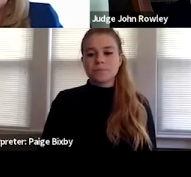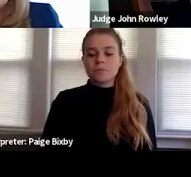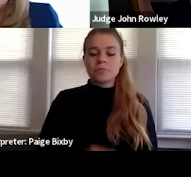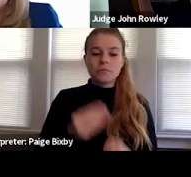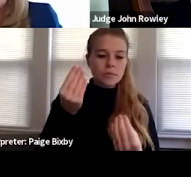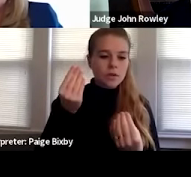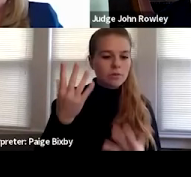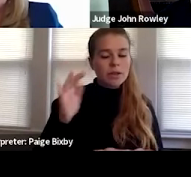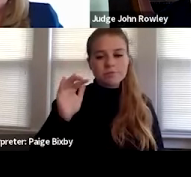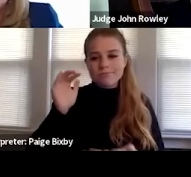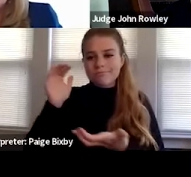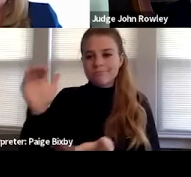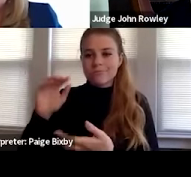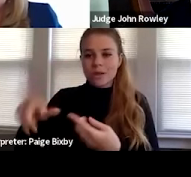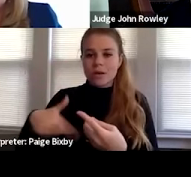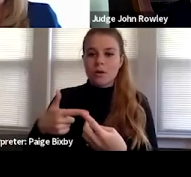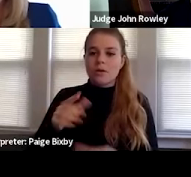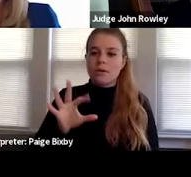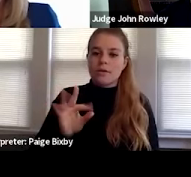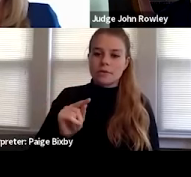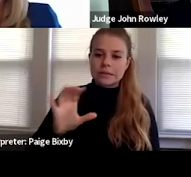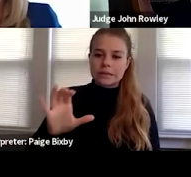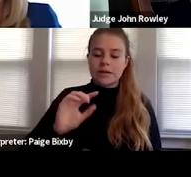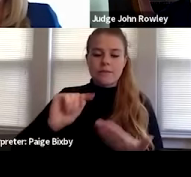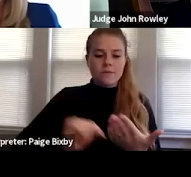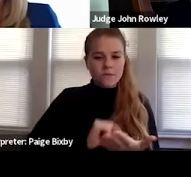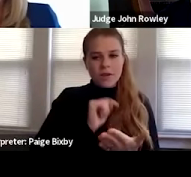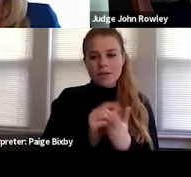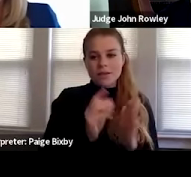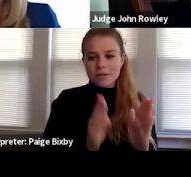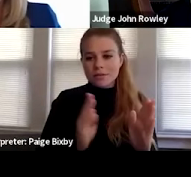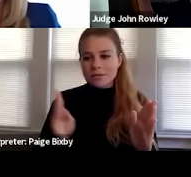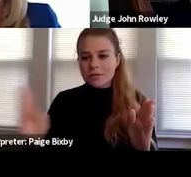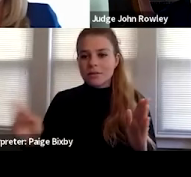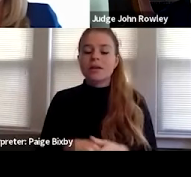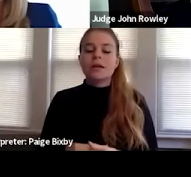about a family treatment court, all the phases, the sanctions, incentives, responses to behavior,